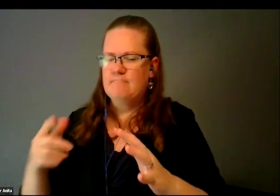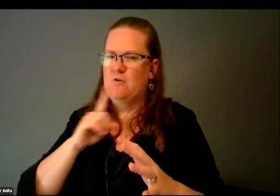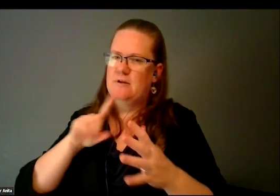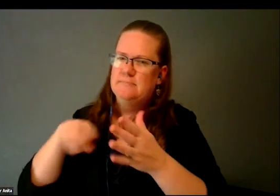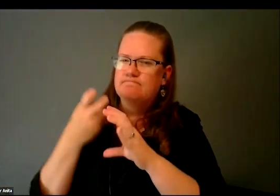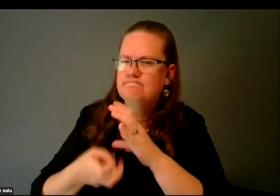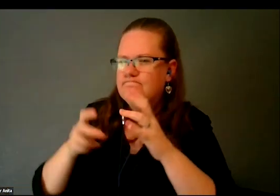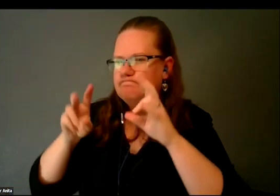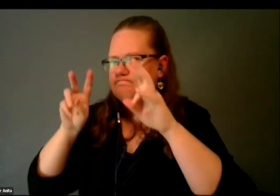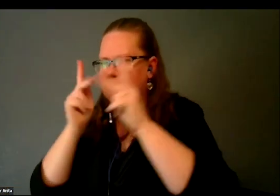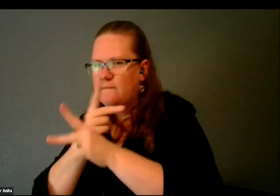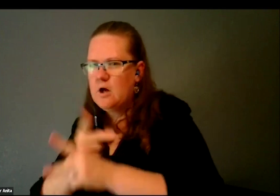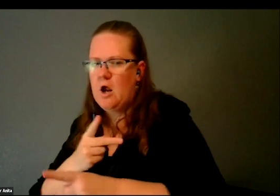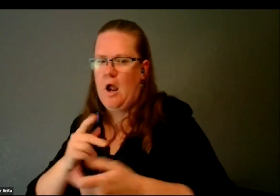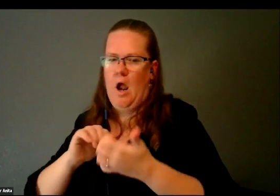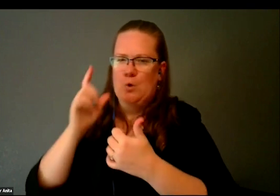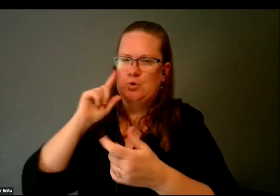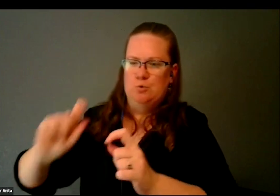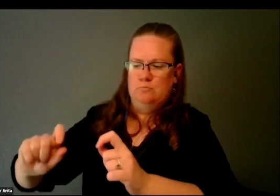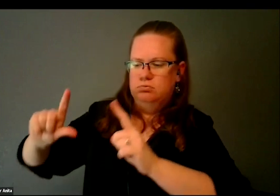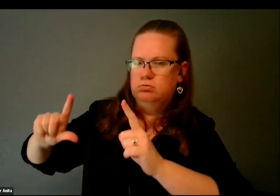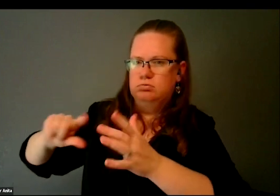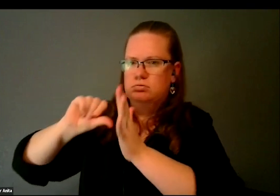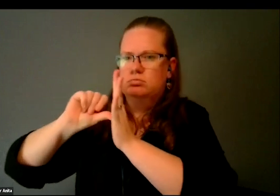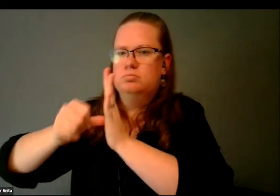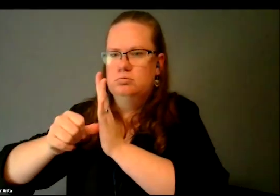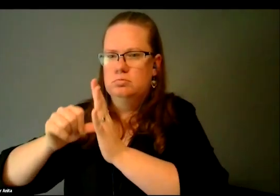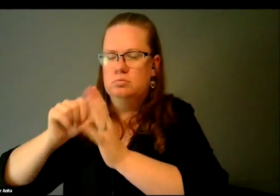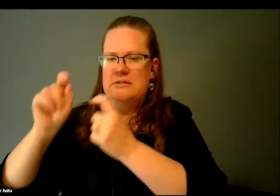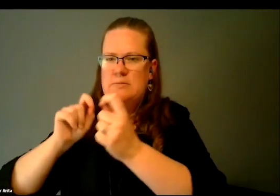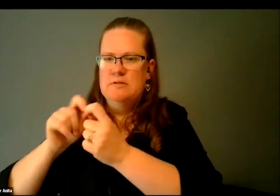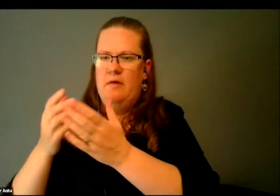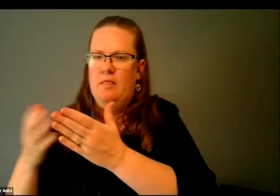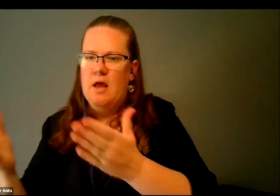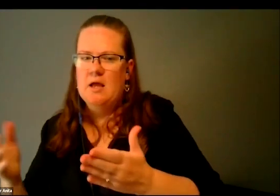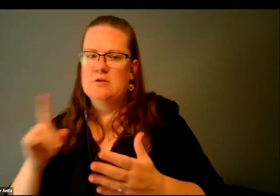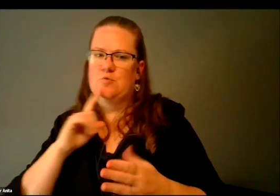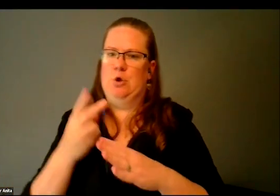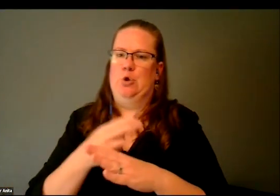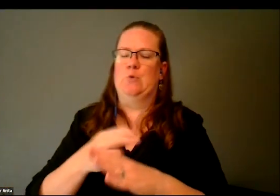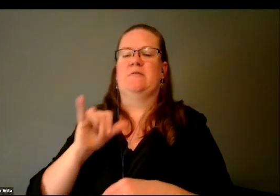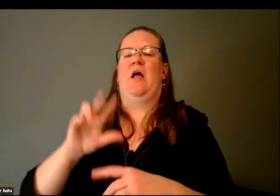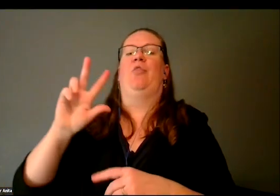exaggerating key features and really leveraging that third dimension that's not available to us